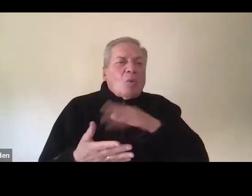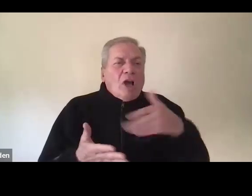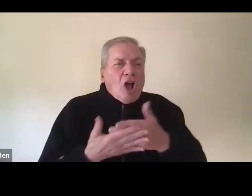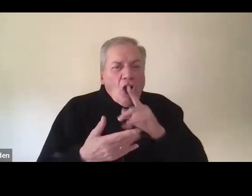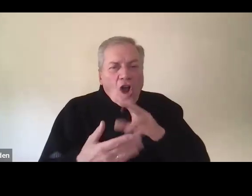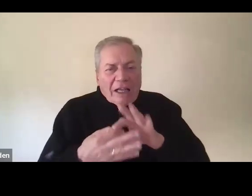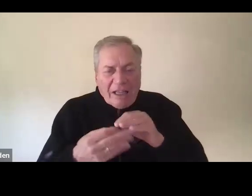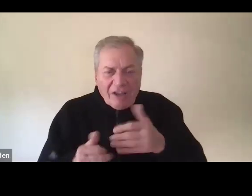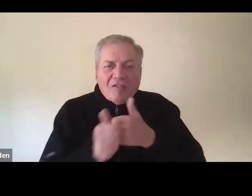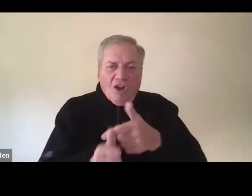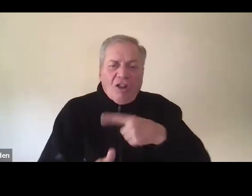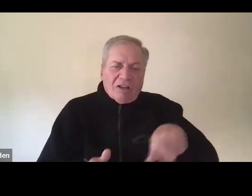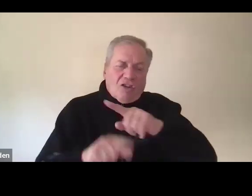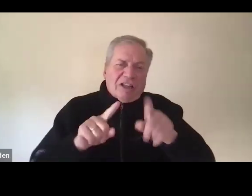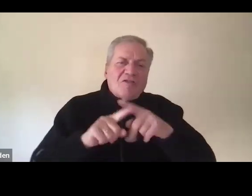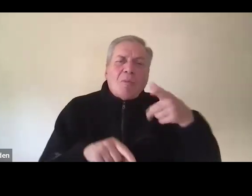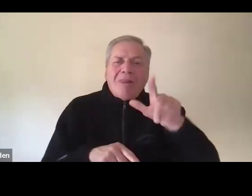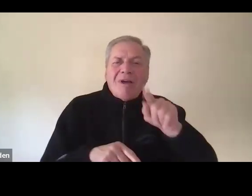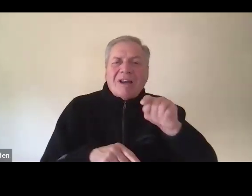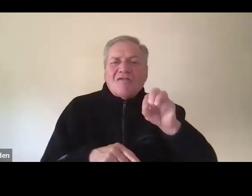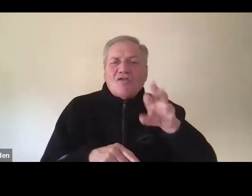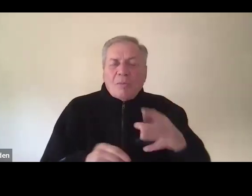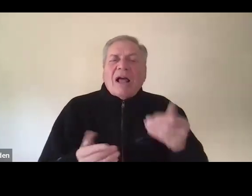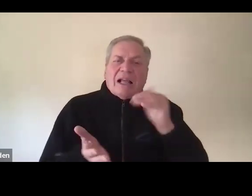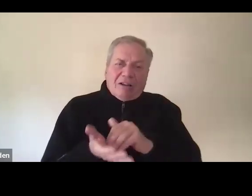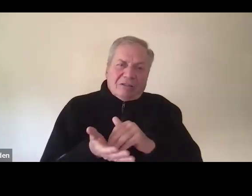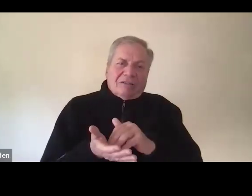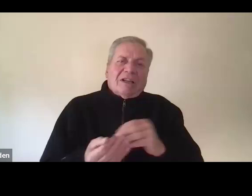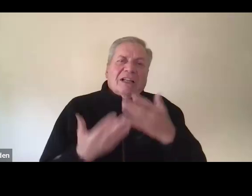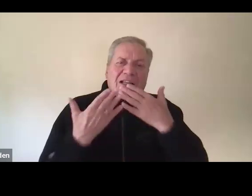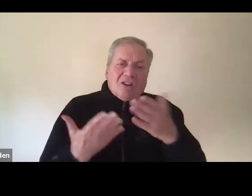and if you are connected follow us on those platforms.